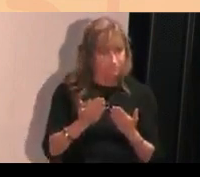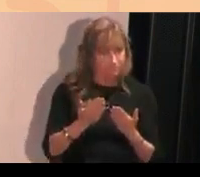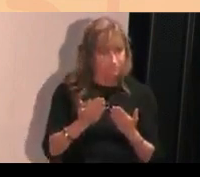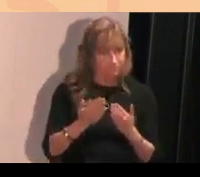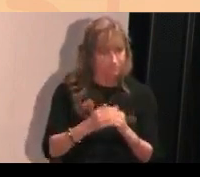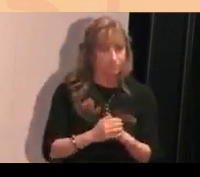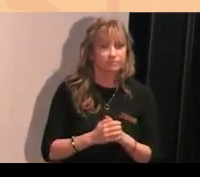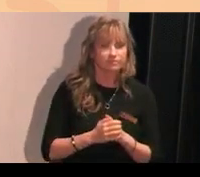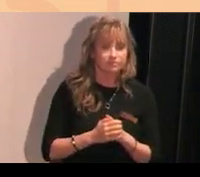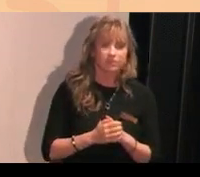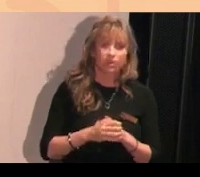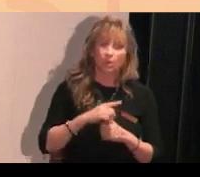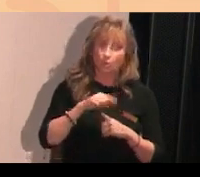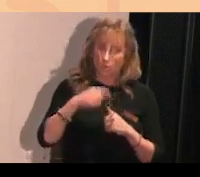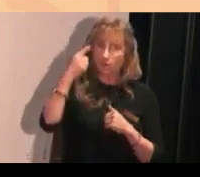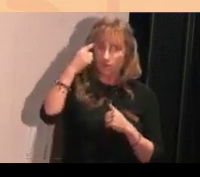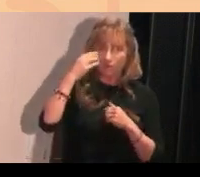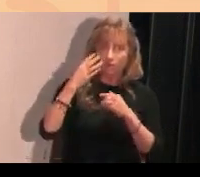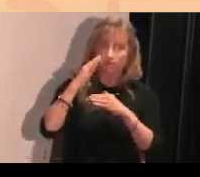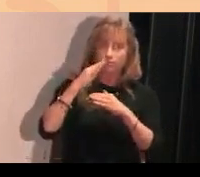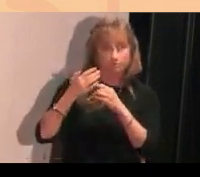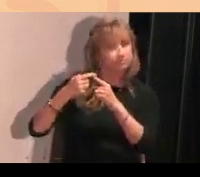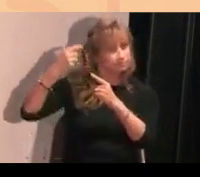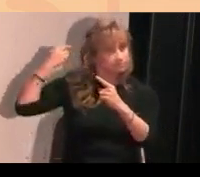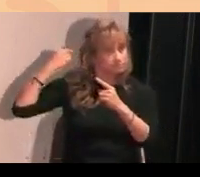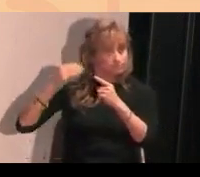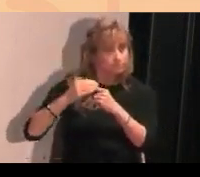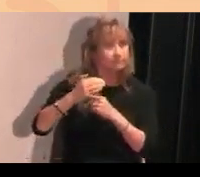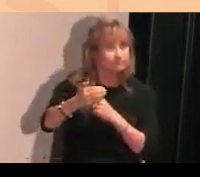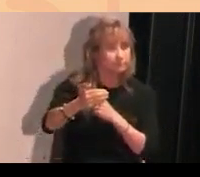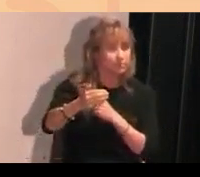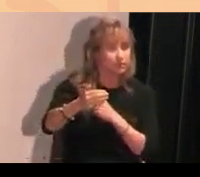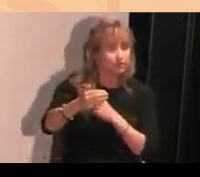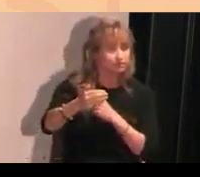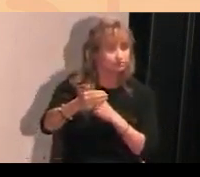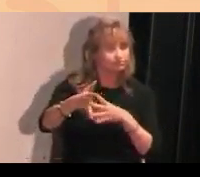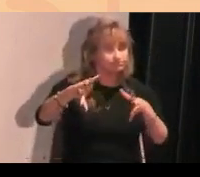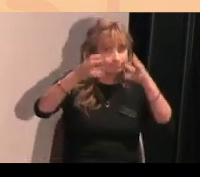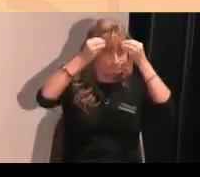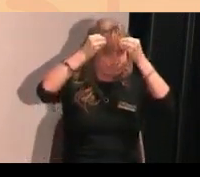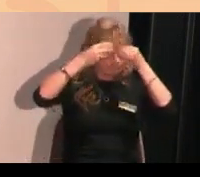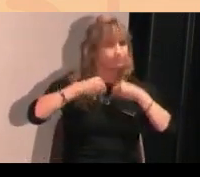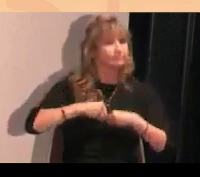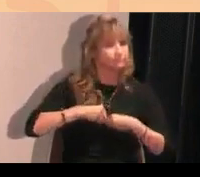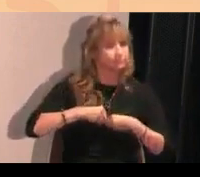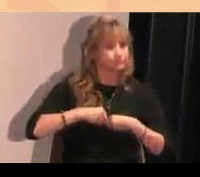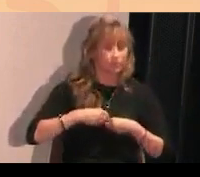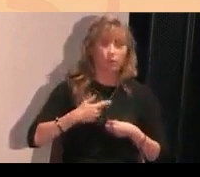and we take those moments because we know these times may not come again